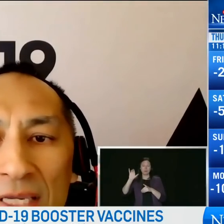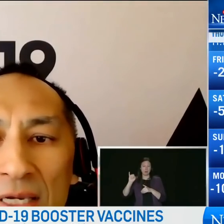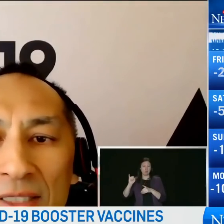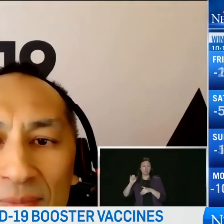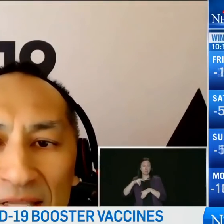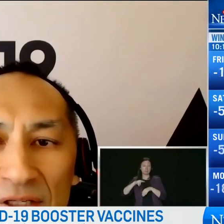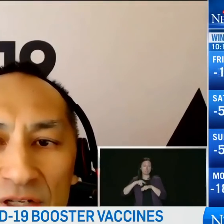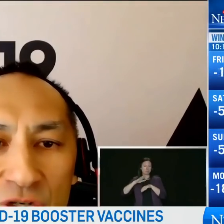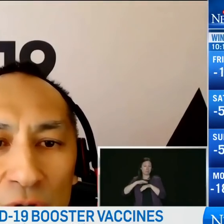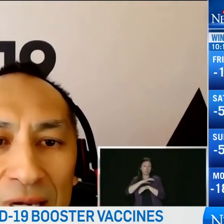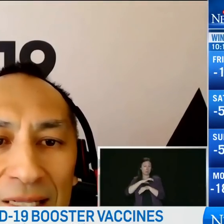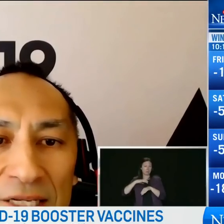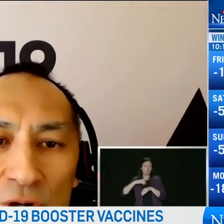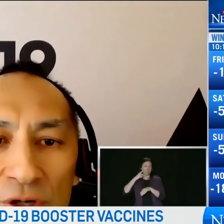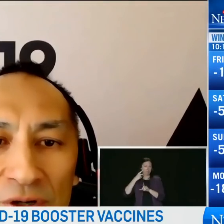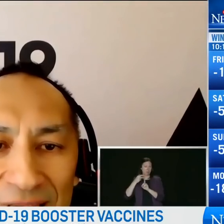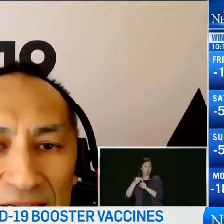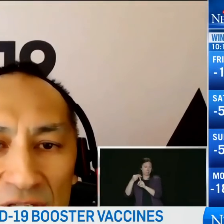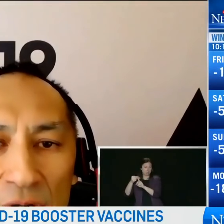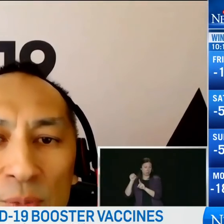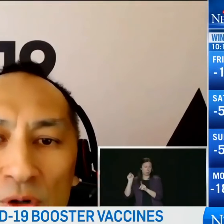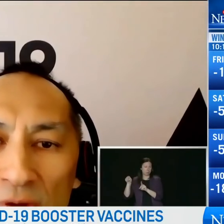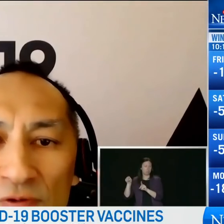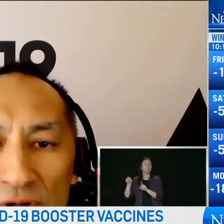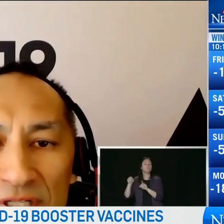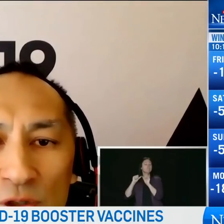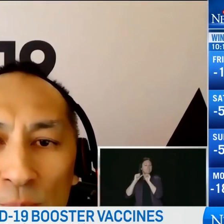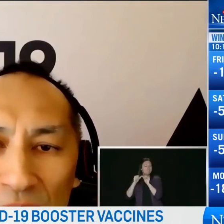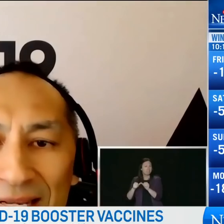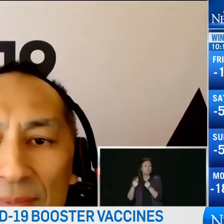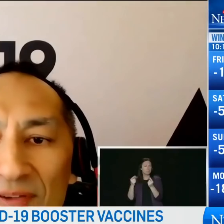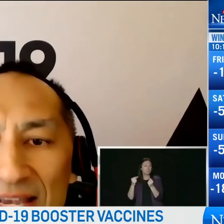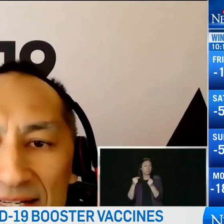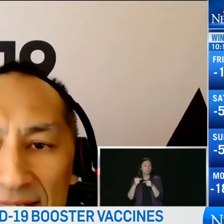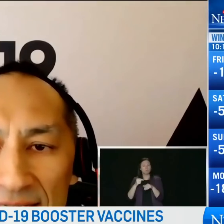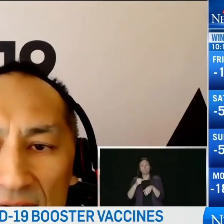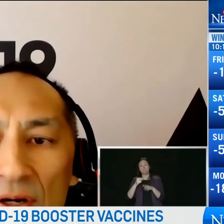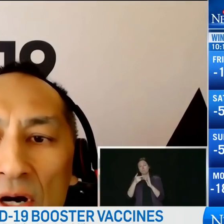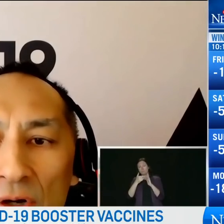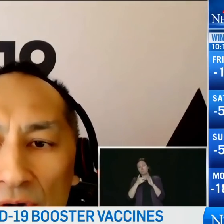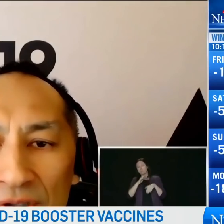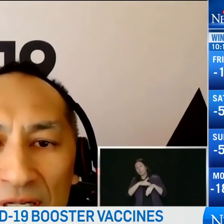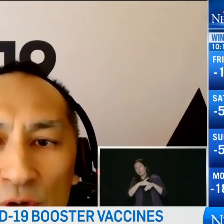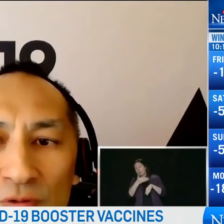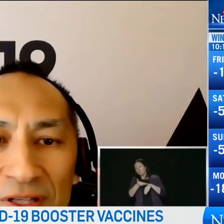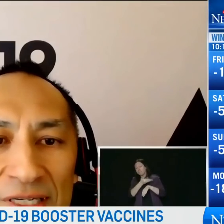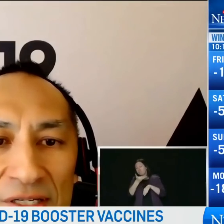EXPERTS ON CANADA'S NATIONAL ADVISORY COMMITTEE ON